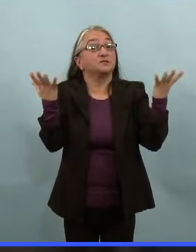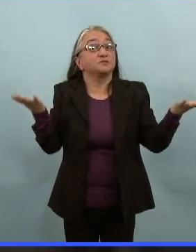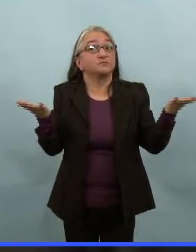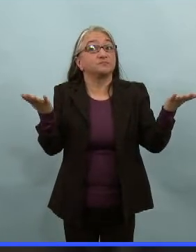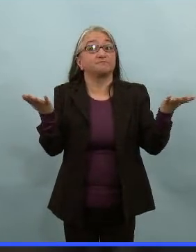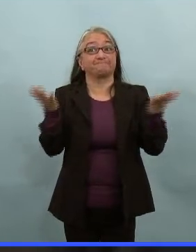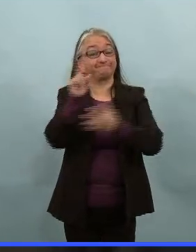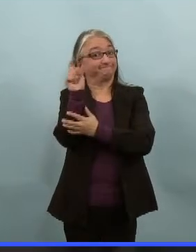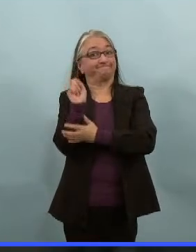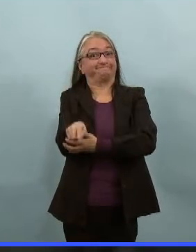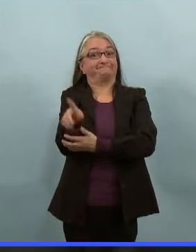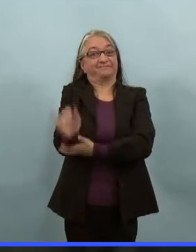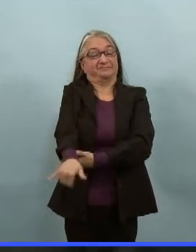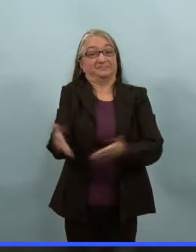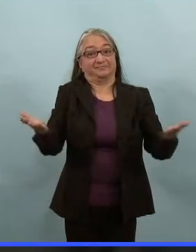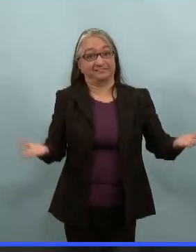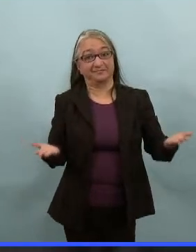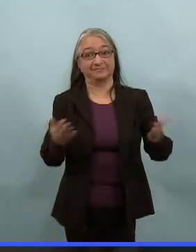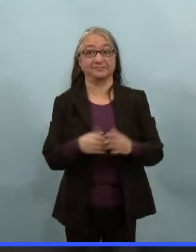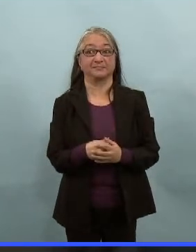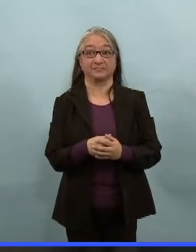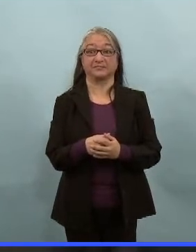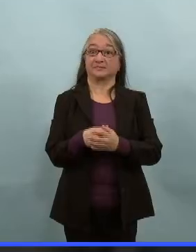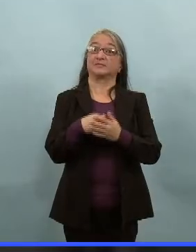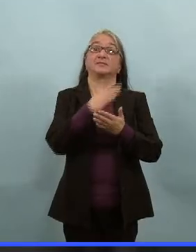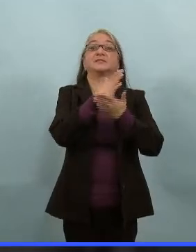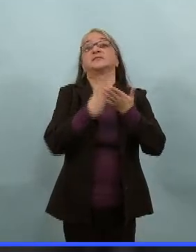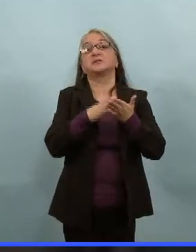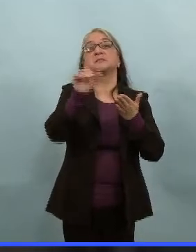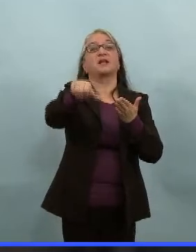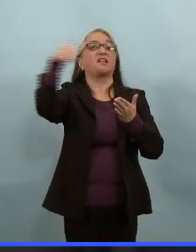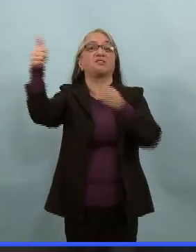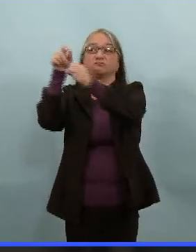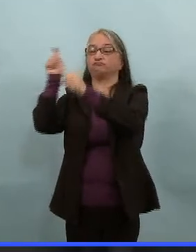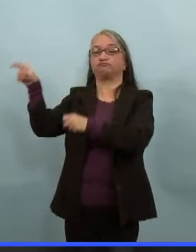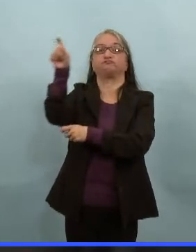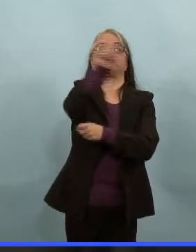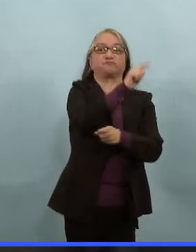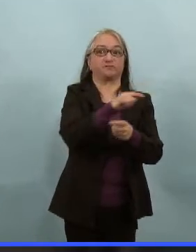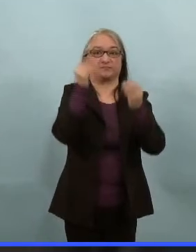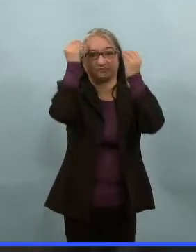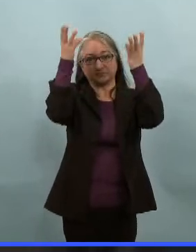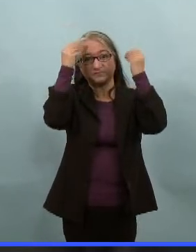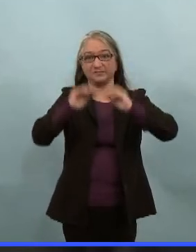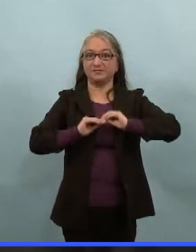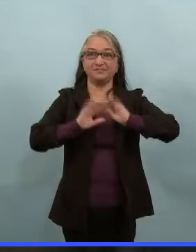some of that data isn't clear cut right some of that data shows that there might be no change